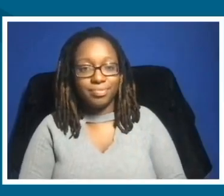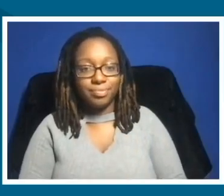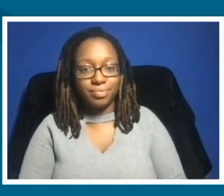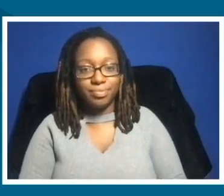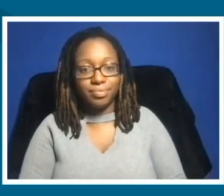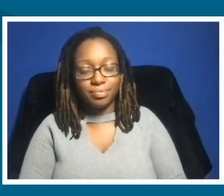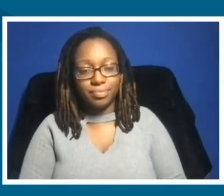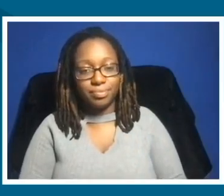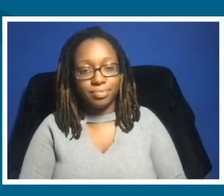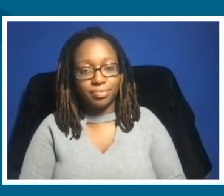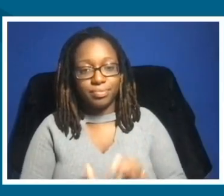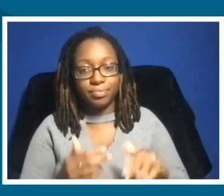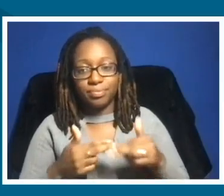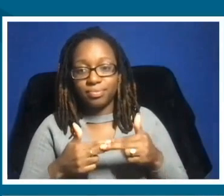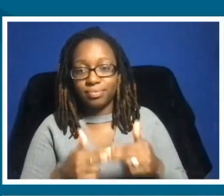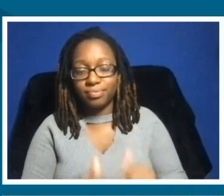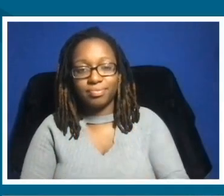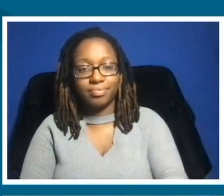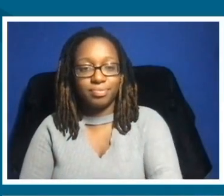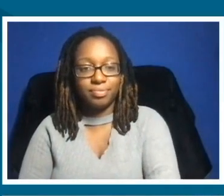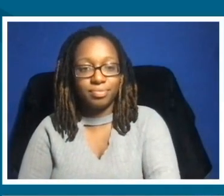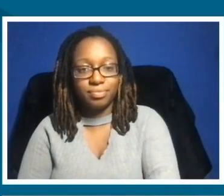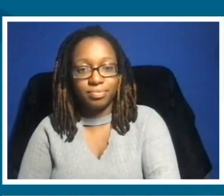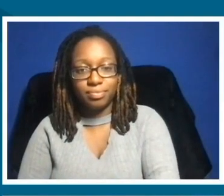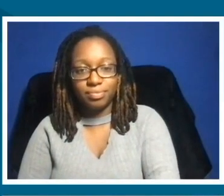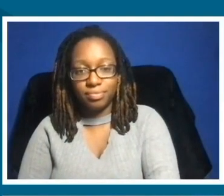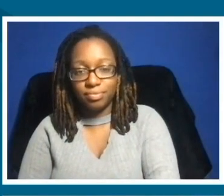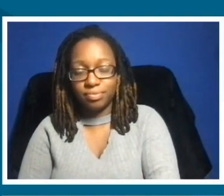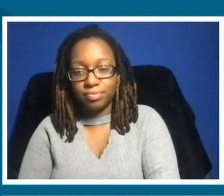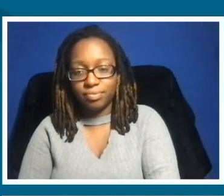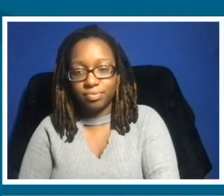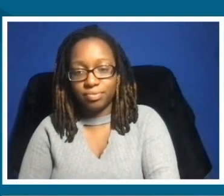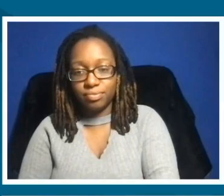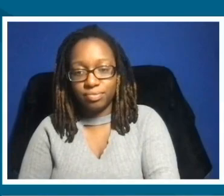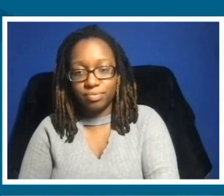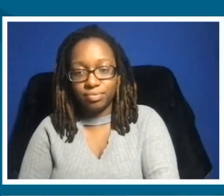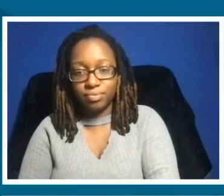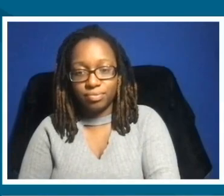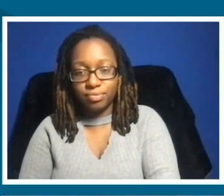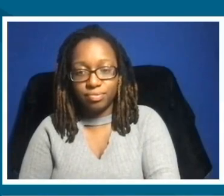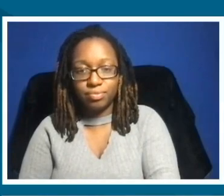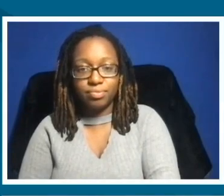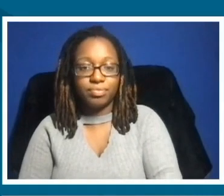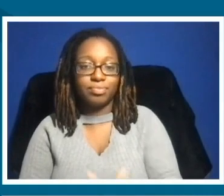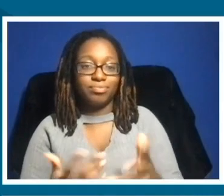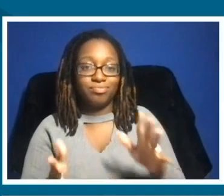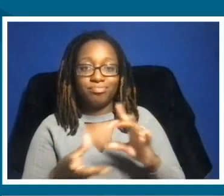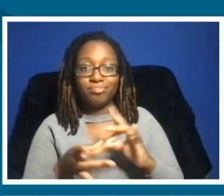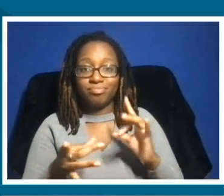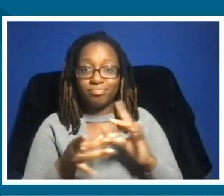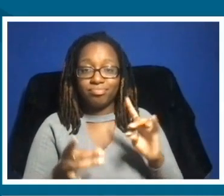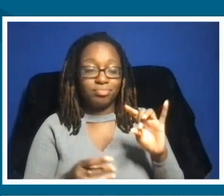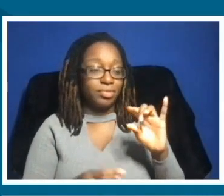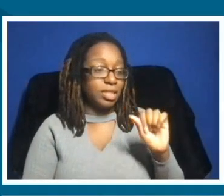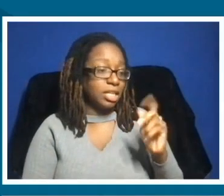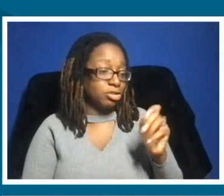next slide all right so you've heard that andrea and i think